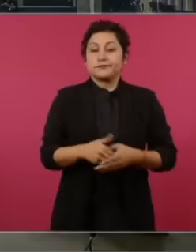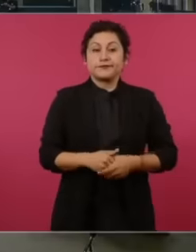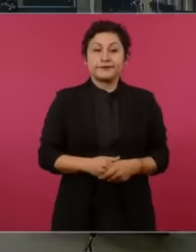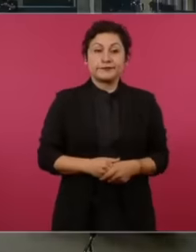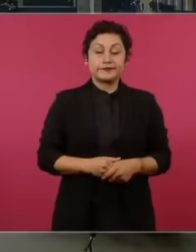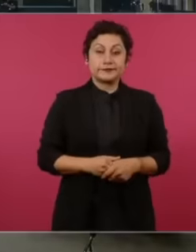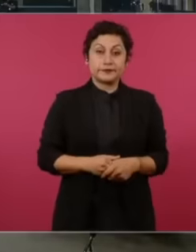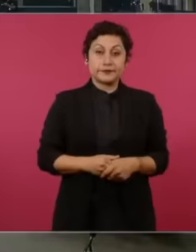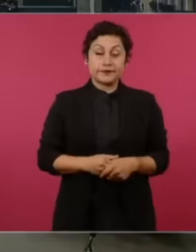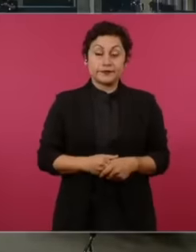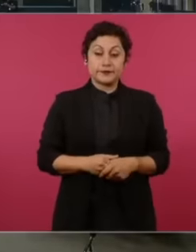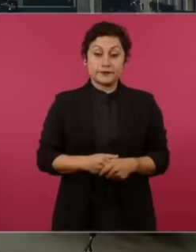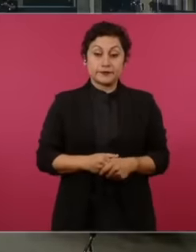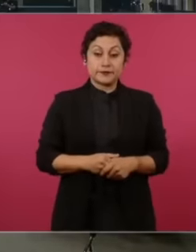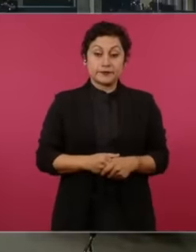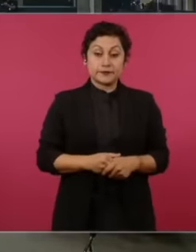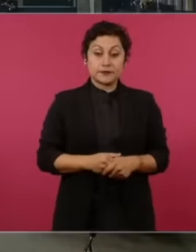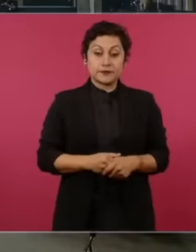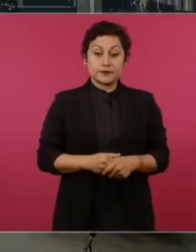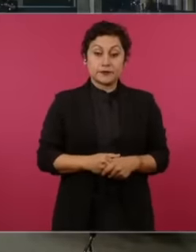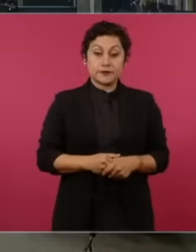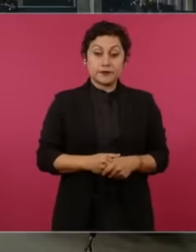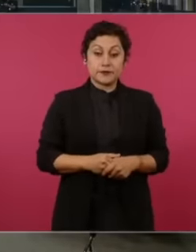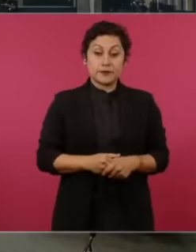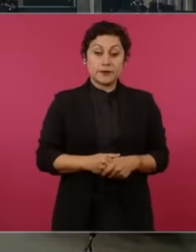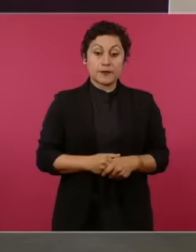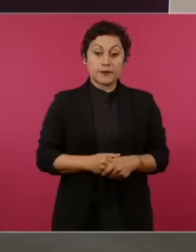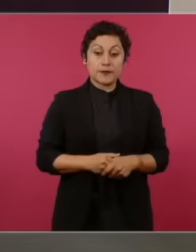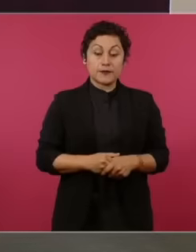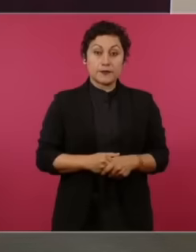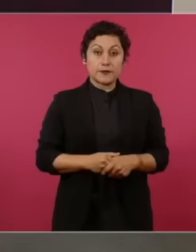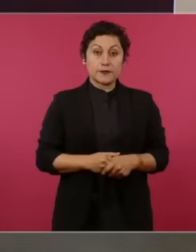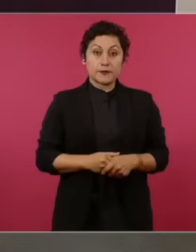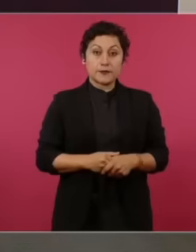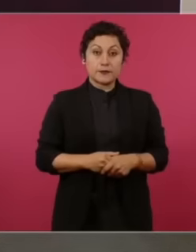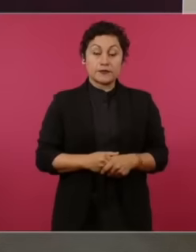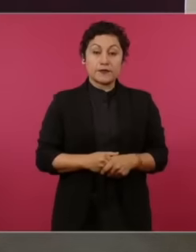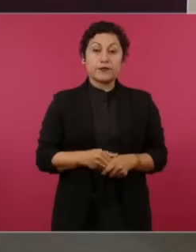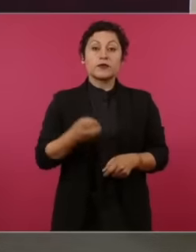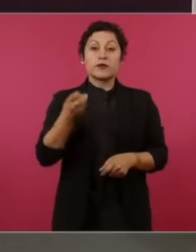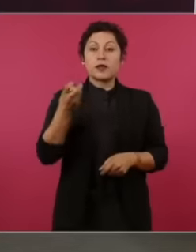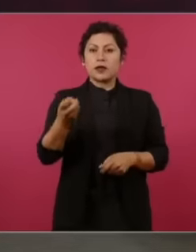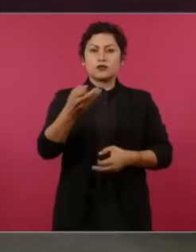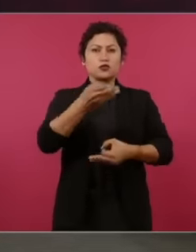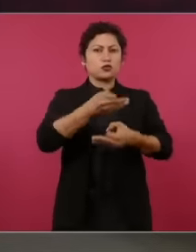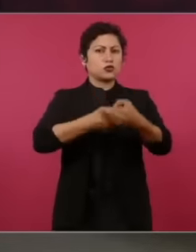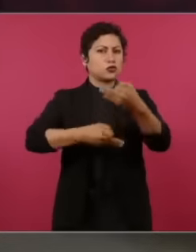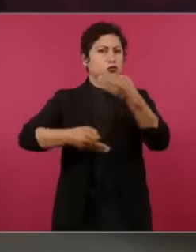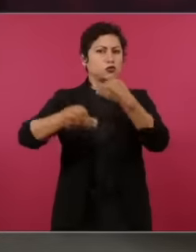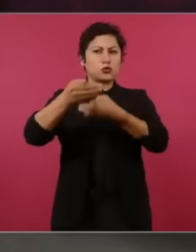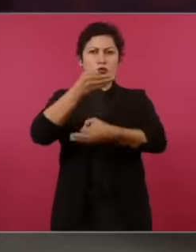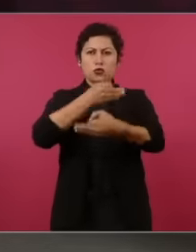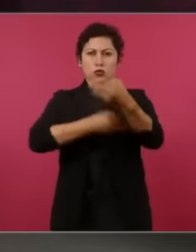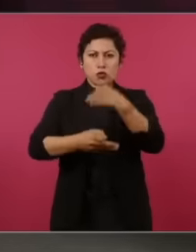is going to be taken into account in the debate that